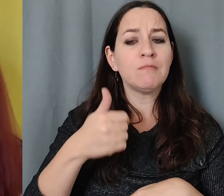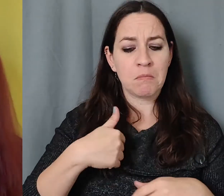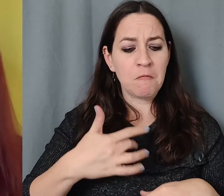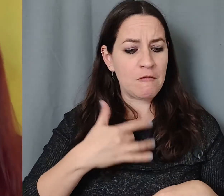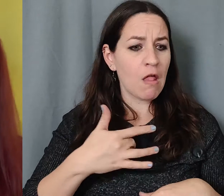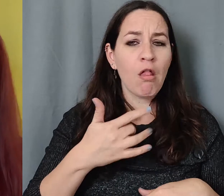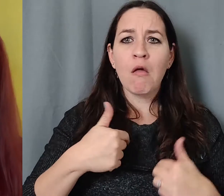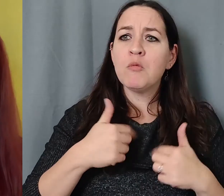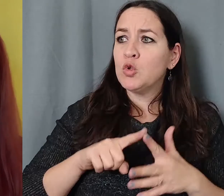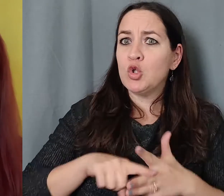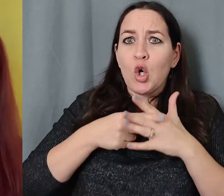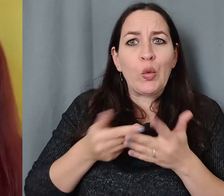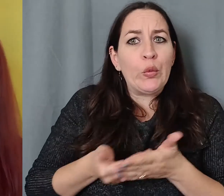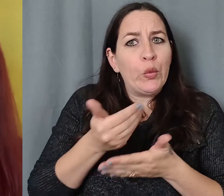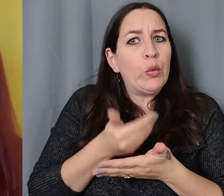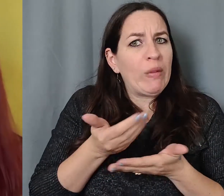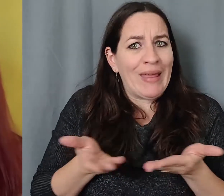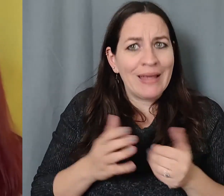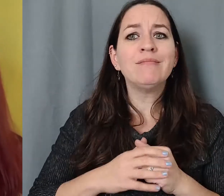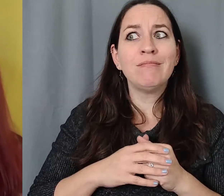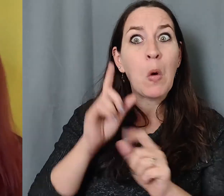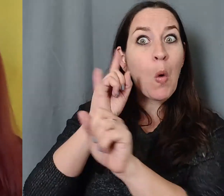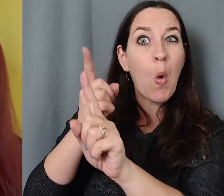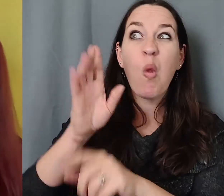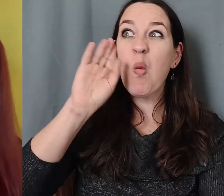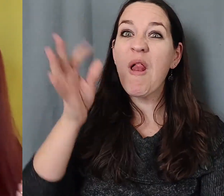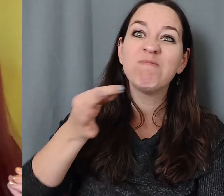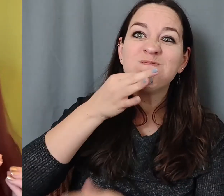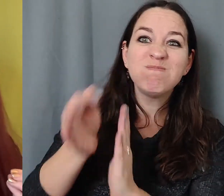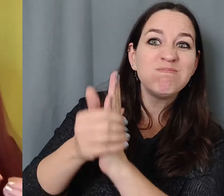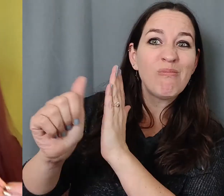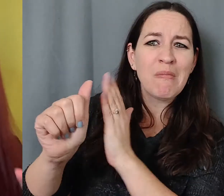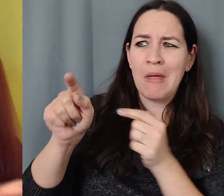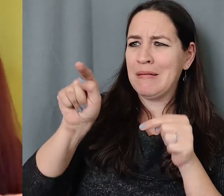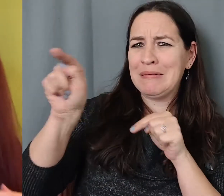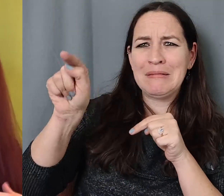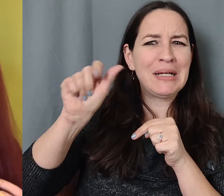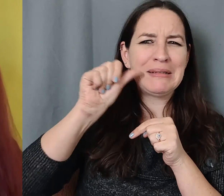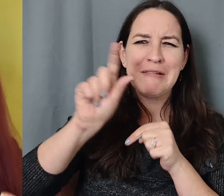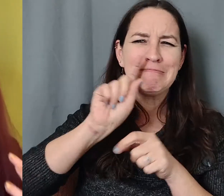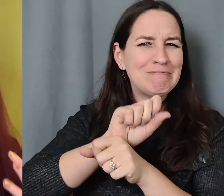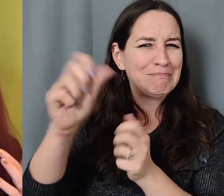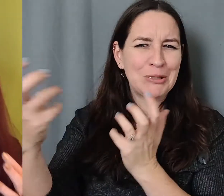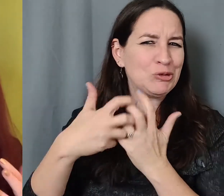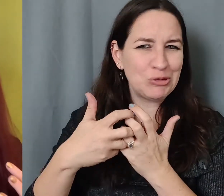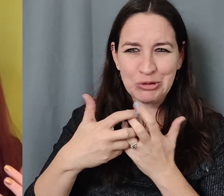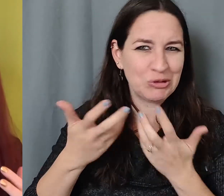this goal to master that thing, you aren't really setting a goal that is relative to where you actually are or where you're actually coming